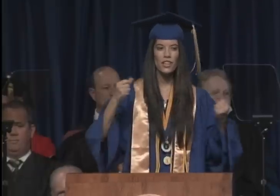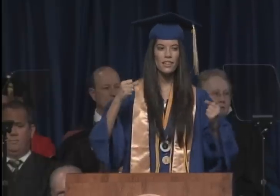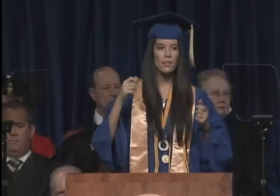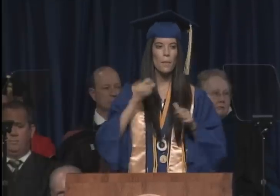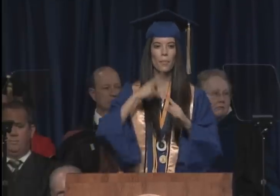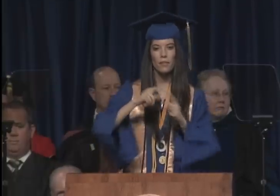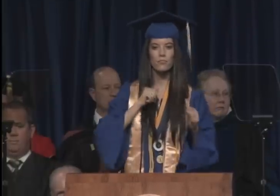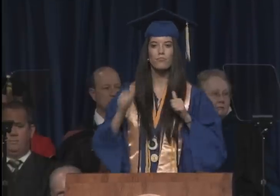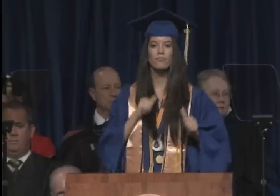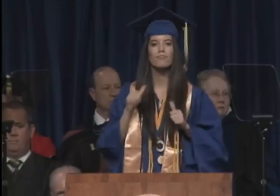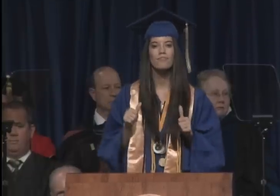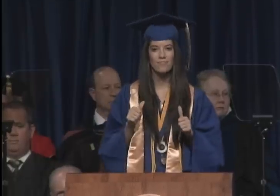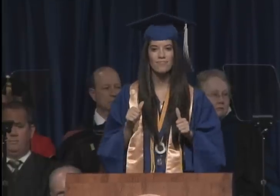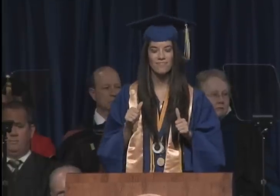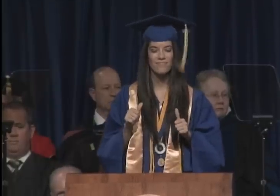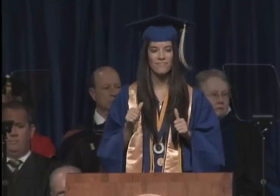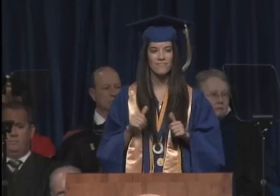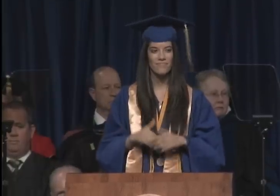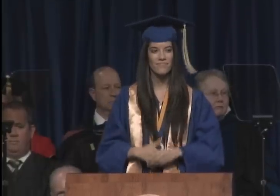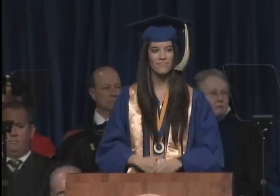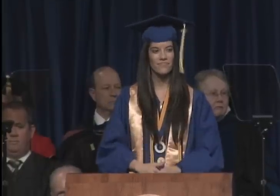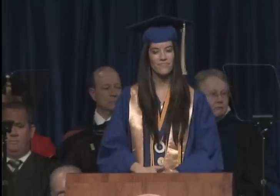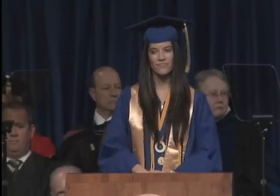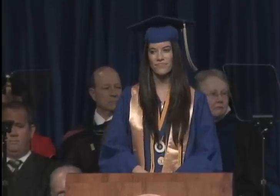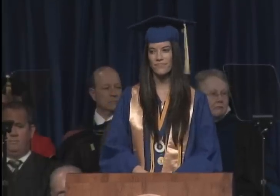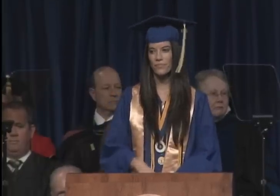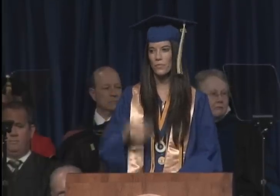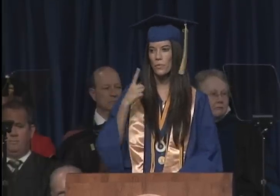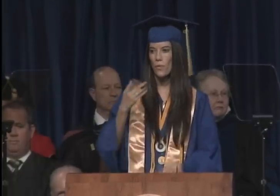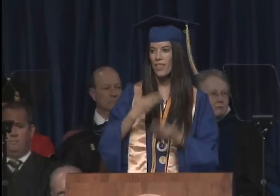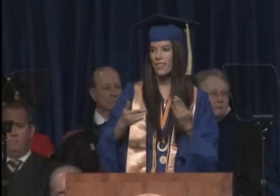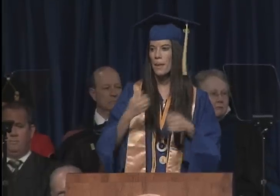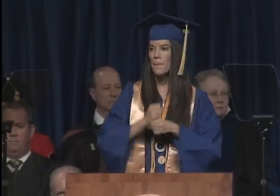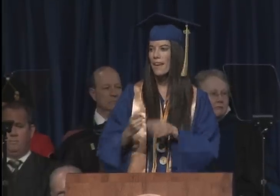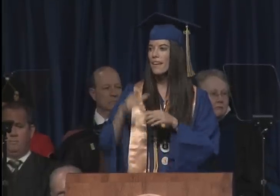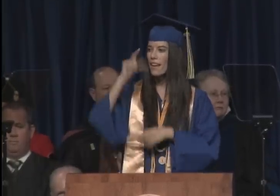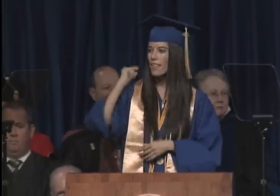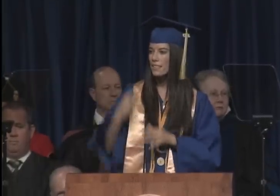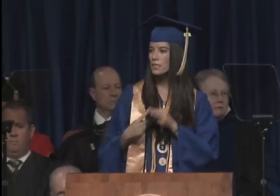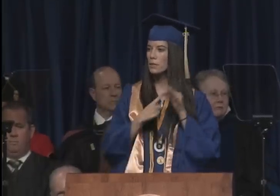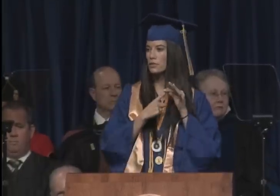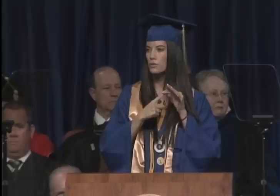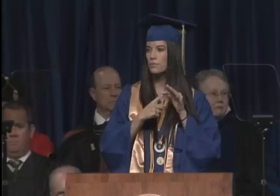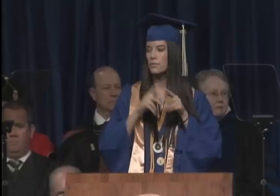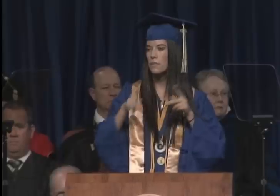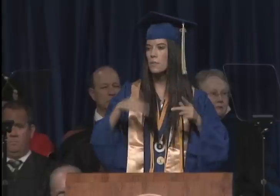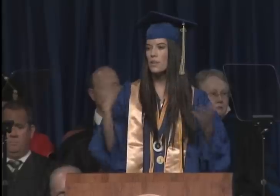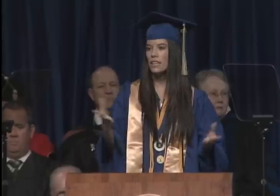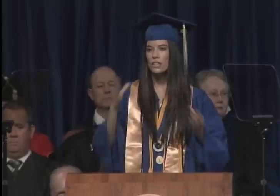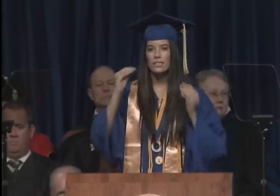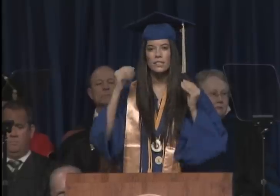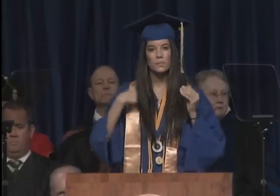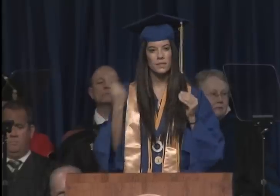I truly believe if I had not transferred here, I would be a completely different person. Gallaudet has given me confidence,